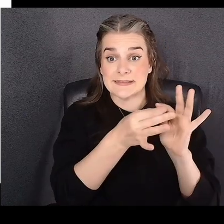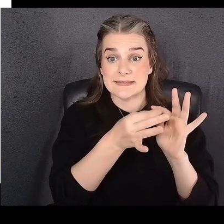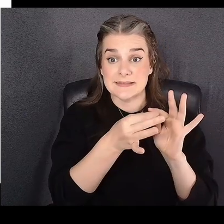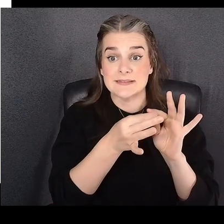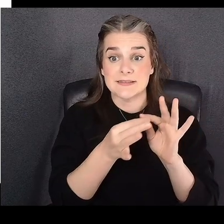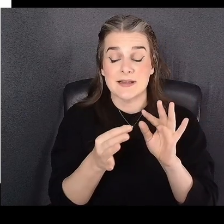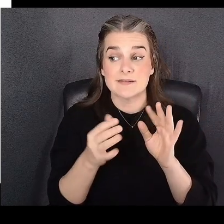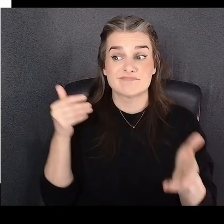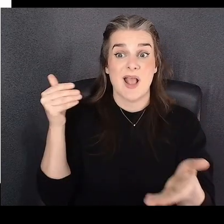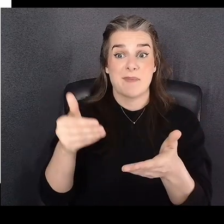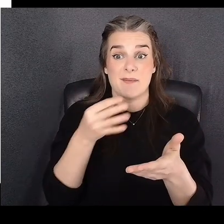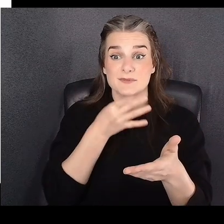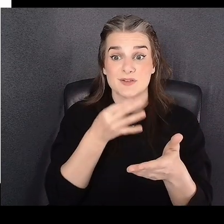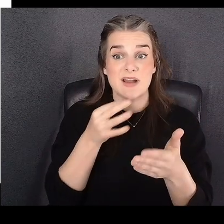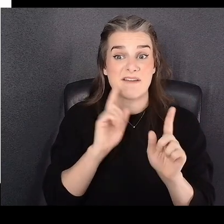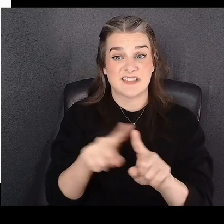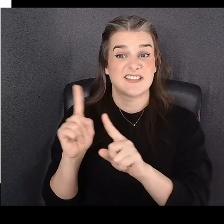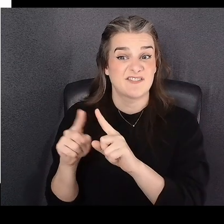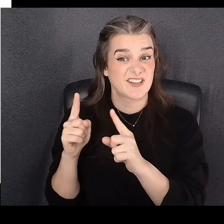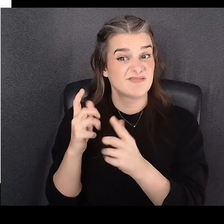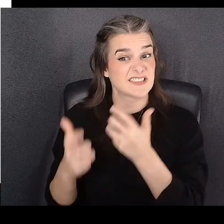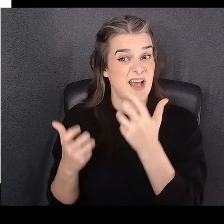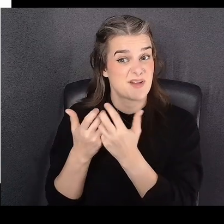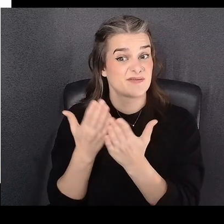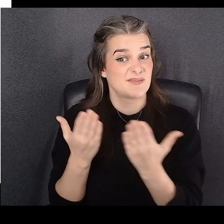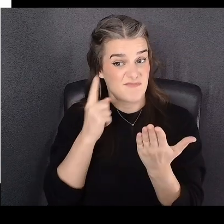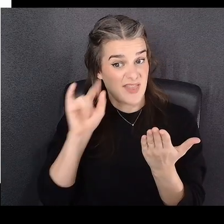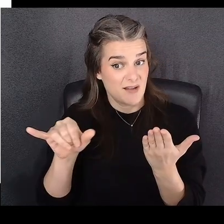The cognitive health-- you're adding adaptive puzzles, memory games.